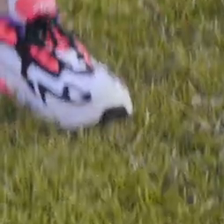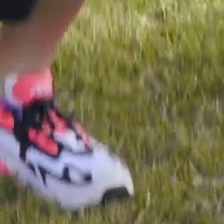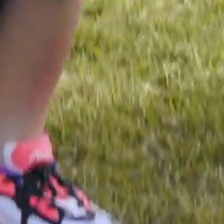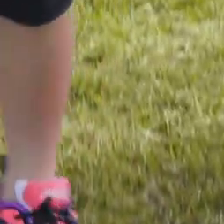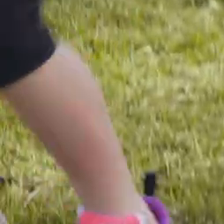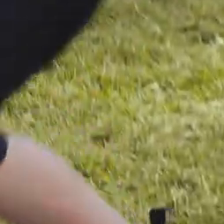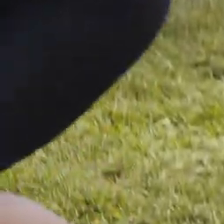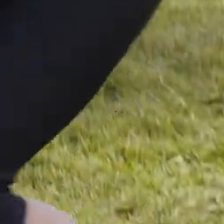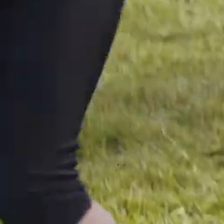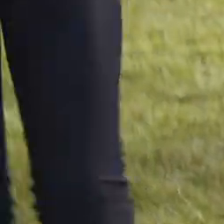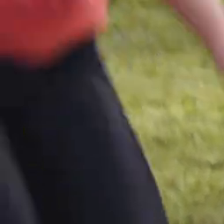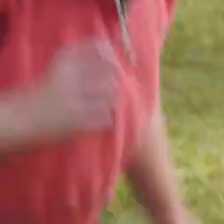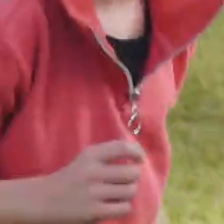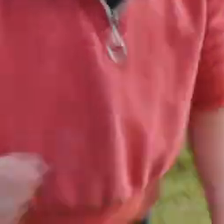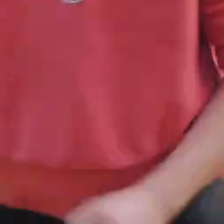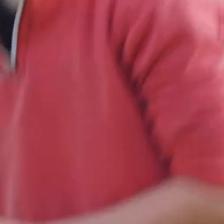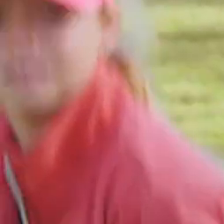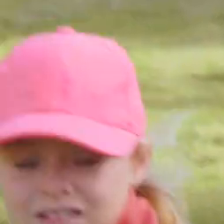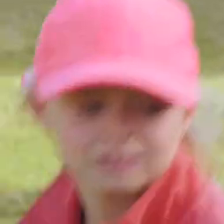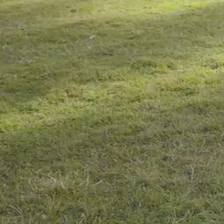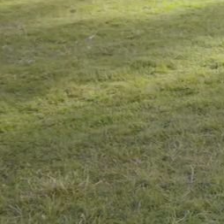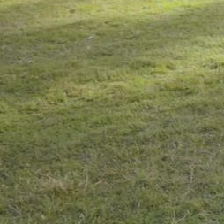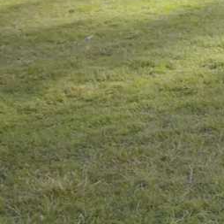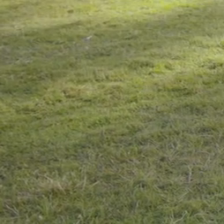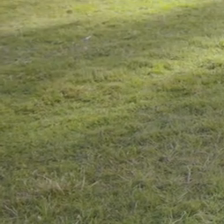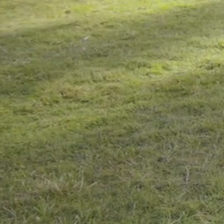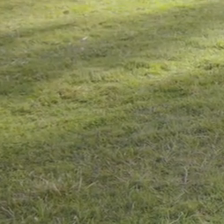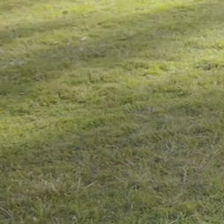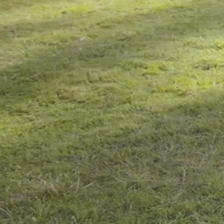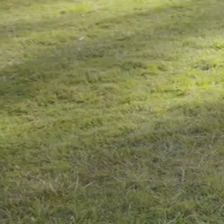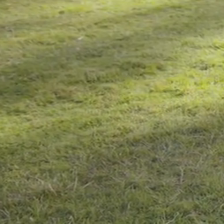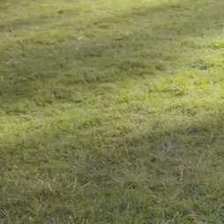Ski! That’s it. Bend those knees. Good skiing. Don’t fall over!